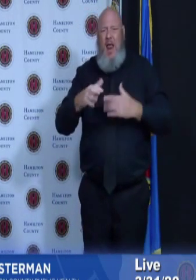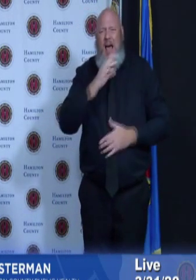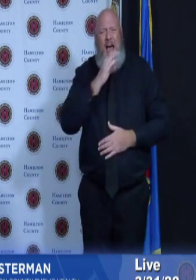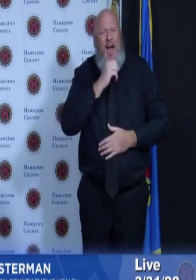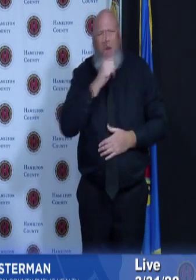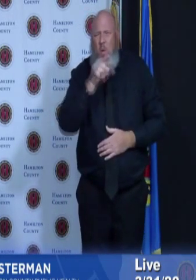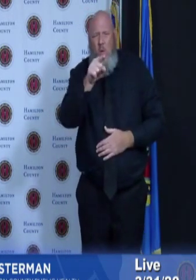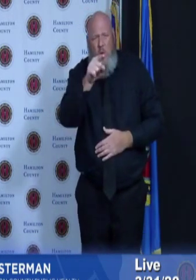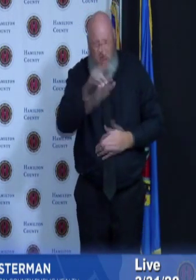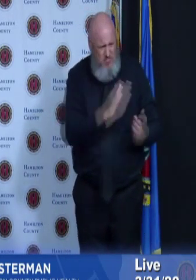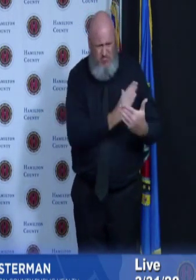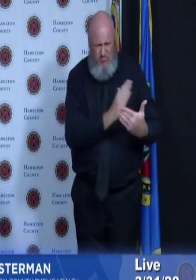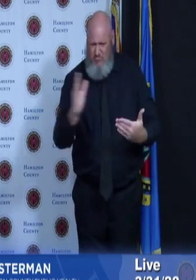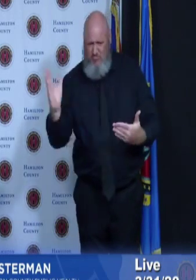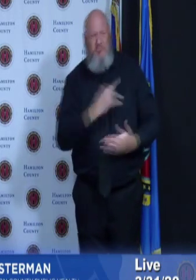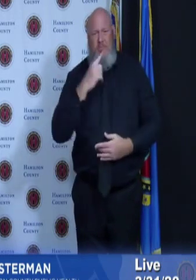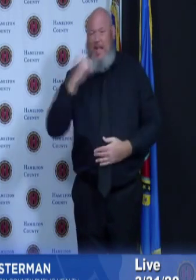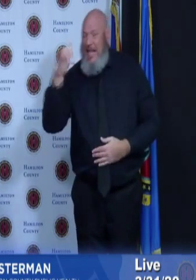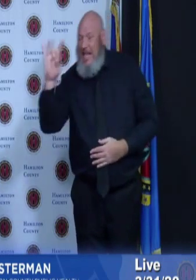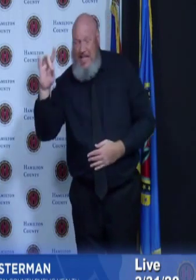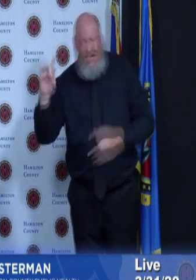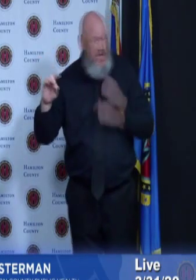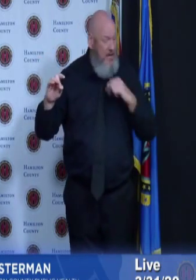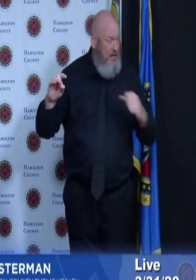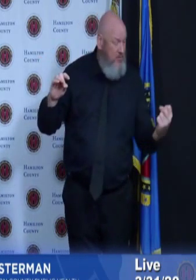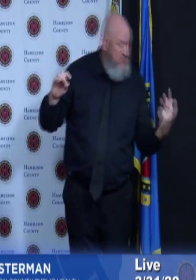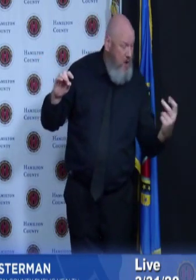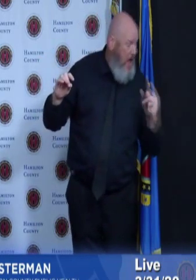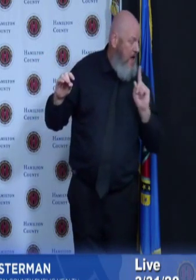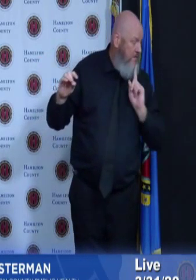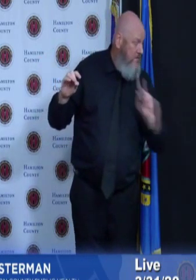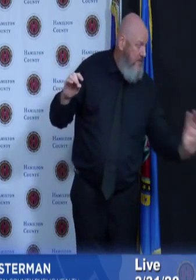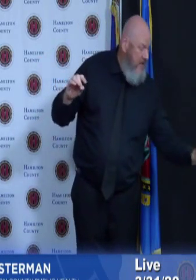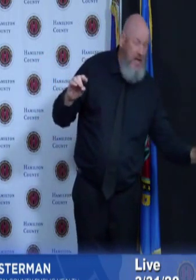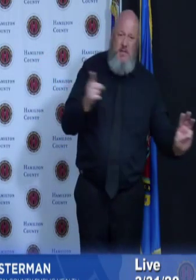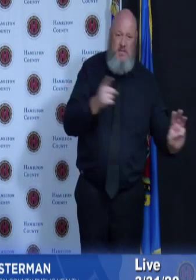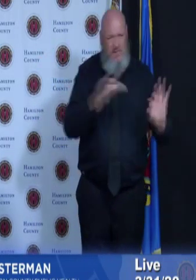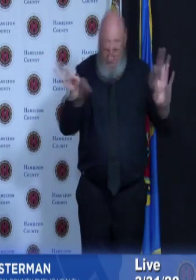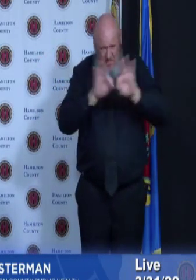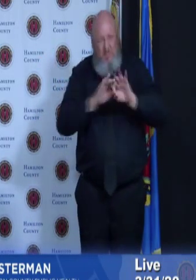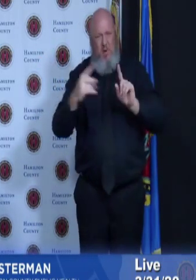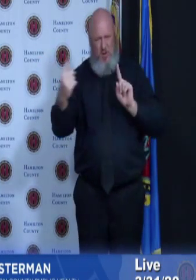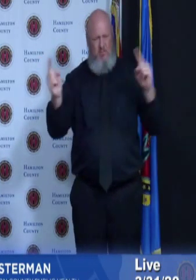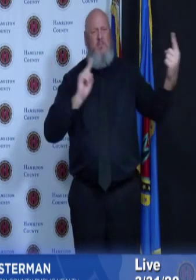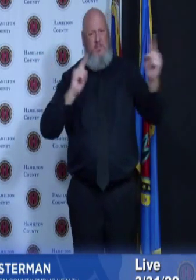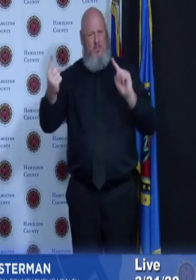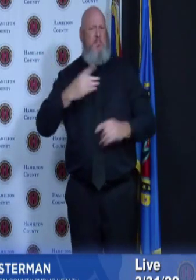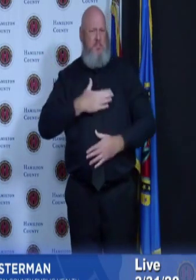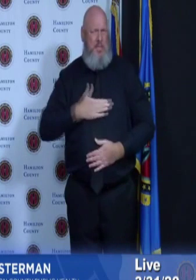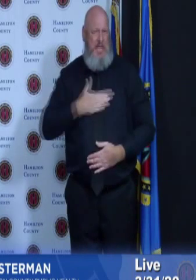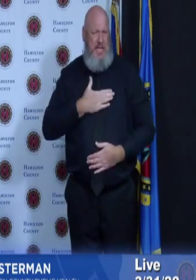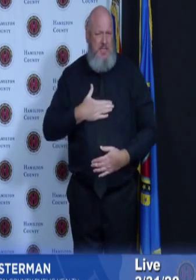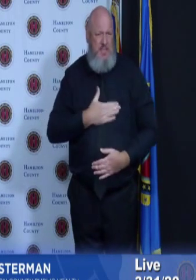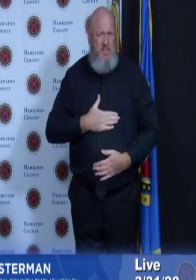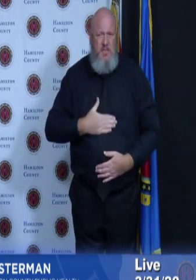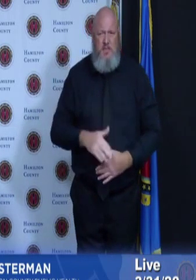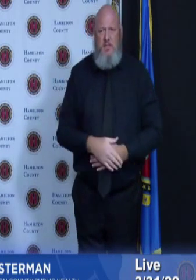have the needed capacity when it gets bad in April so I greatly appreciate your support and help on this the last thing I want to share is that our